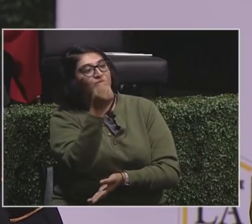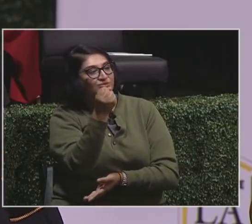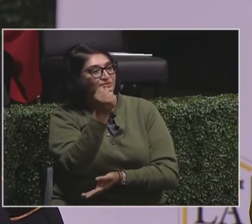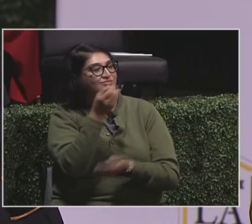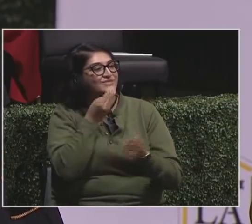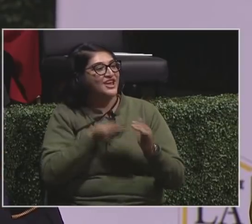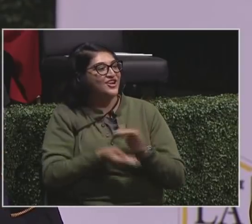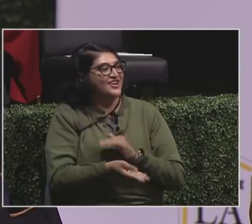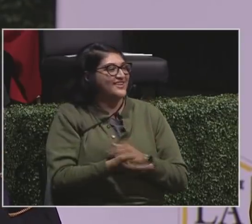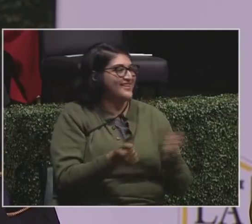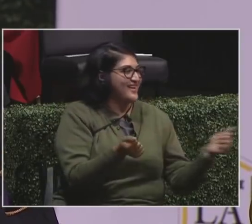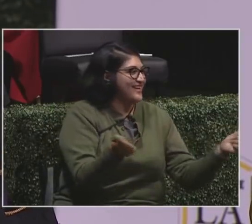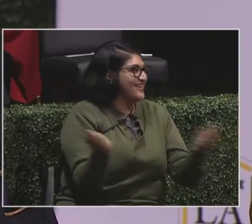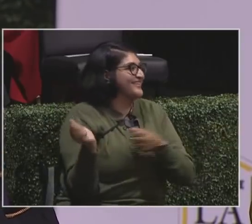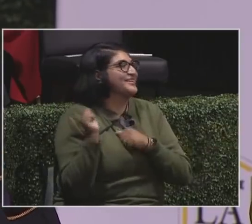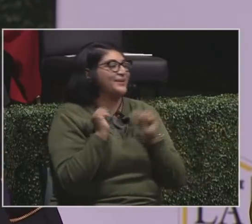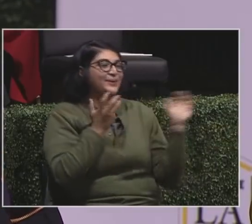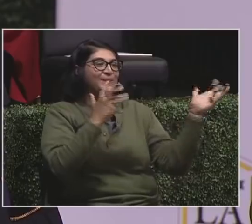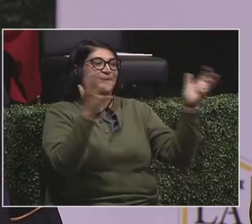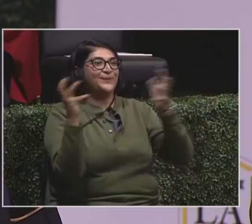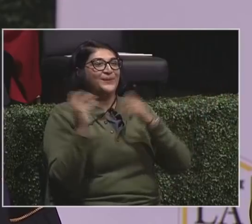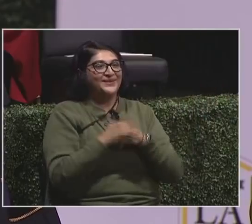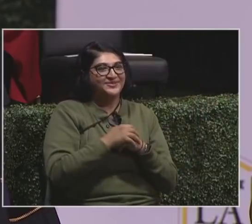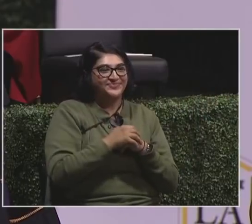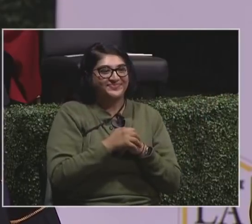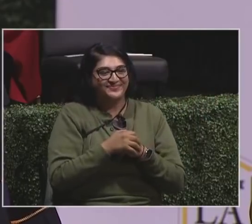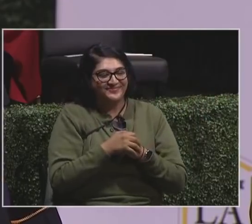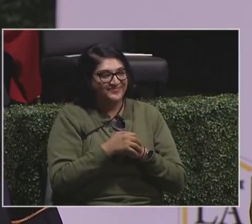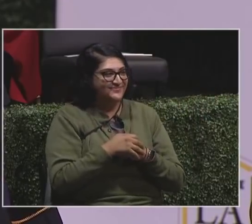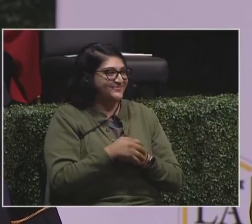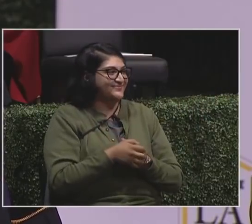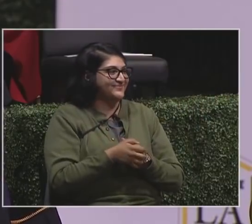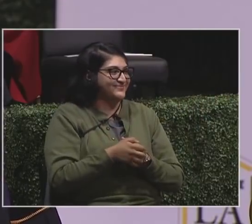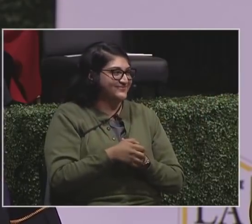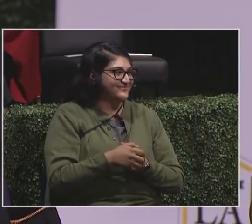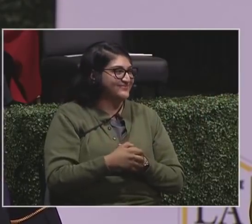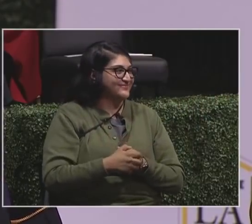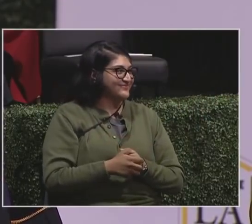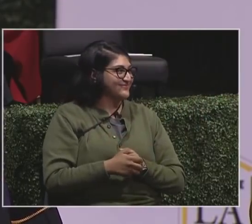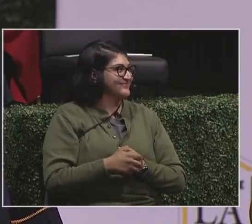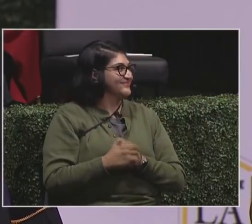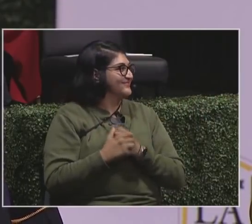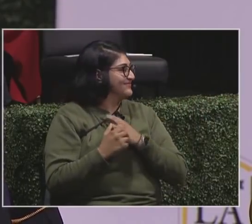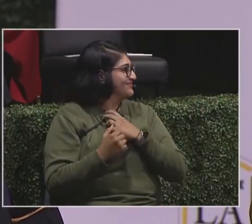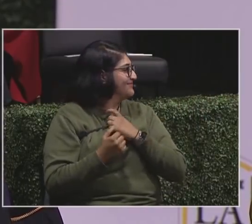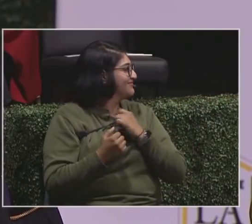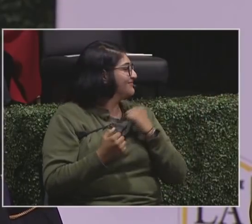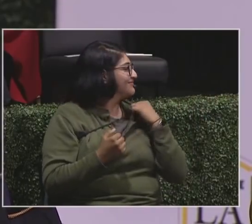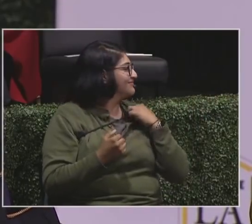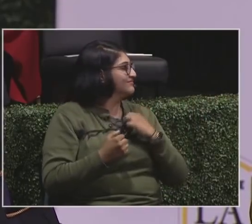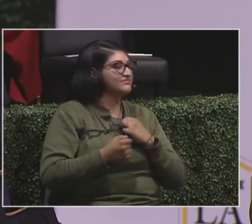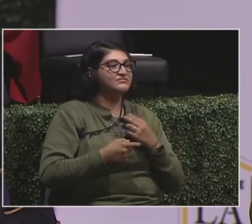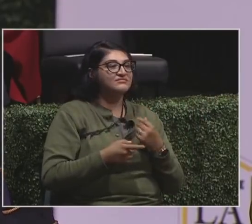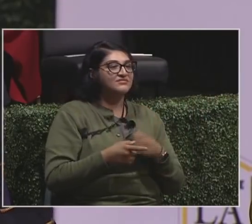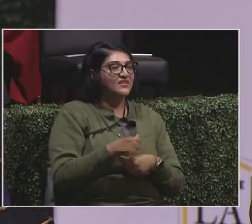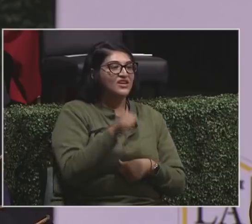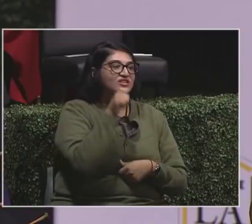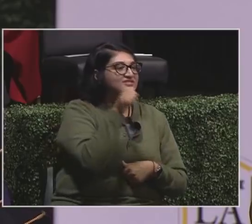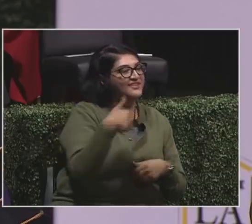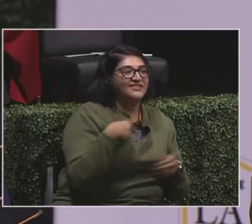CANCER PROGRAM AND MEDICAL ONCOLOGY AT CITY OF HOPE HOSPITAL, AND MEMBERS OF THE FAMILY THAT OWNS PORTO'S BAKERY.